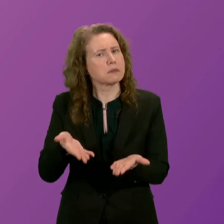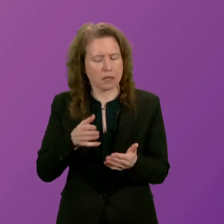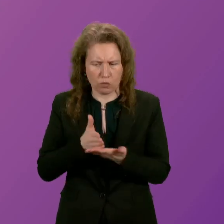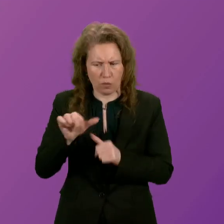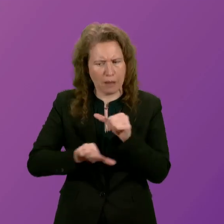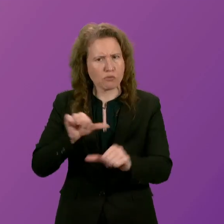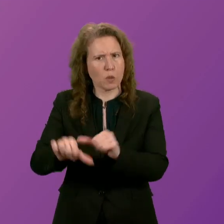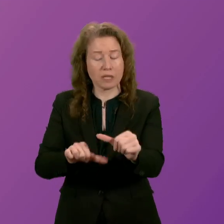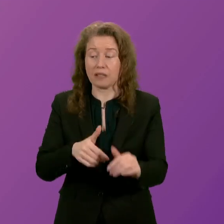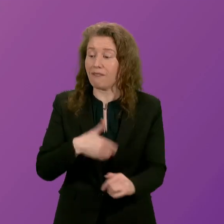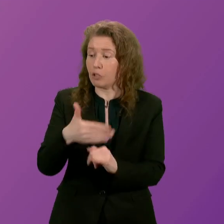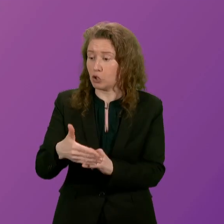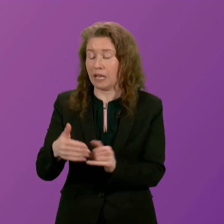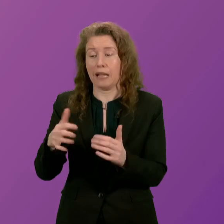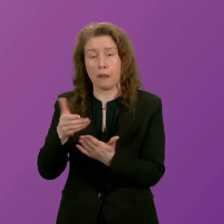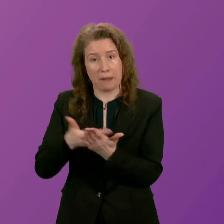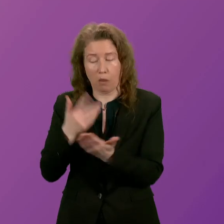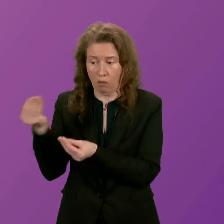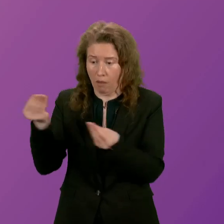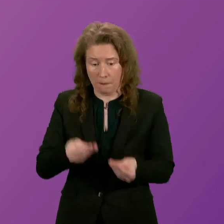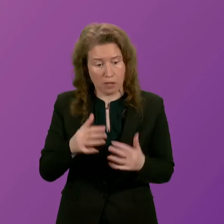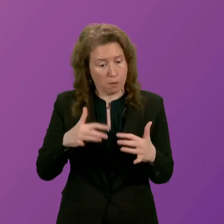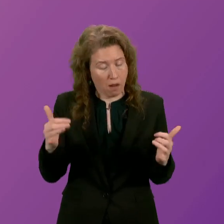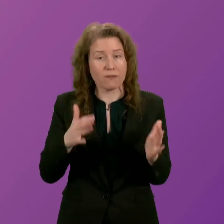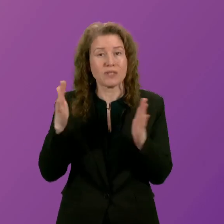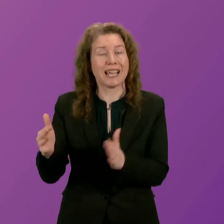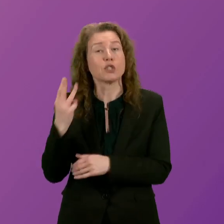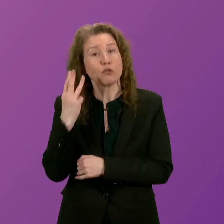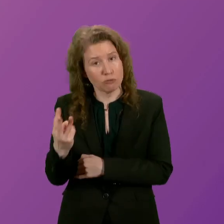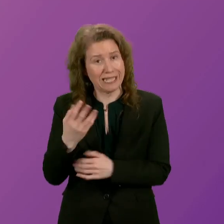ultimately, the bill will come back to Parliament for stage 3 consideration.